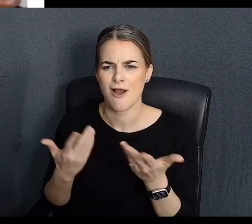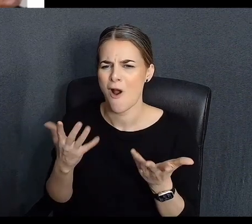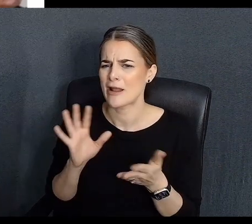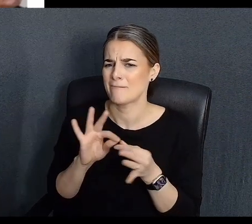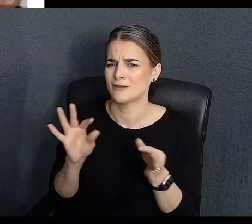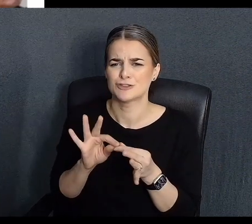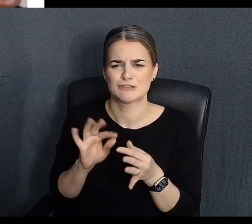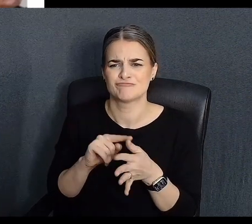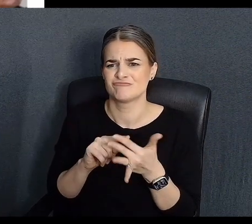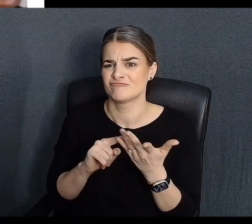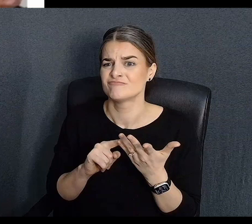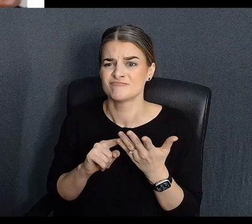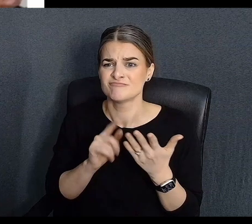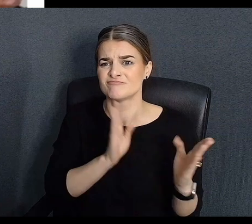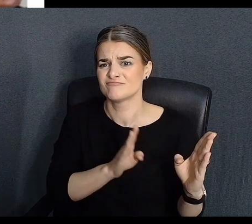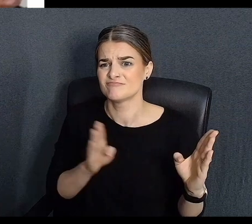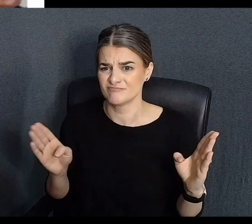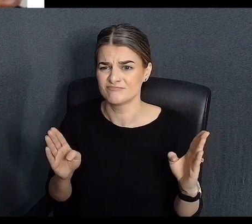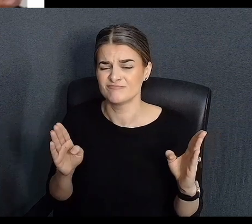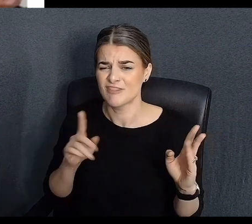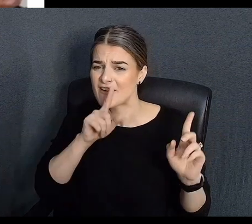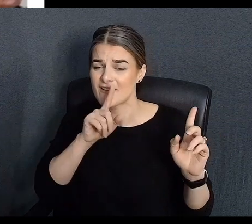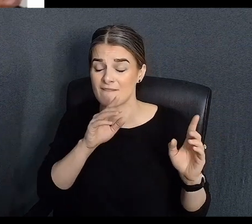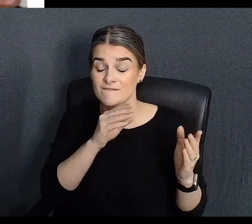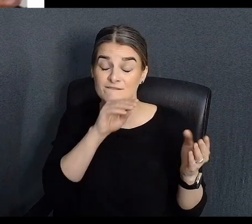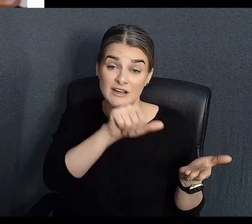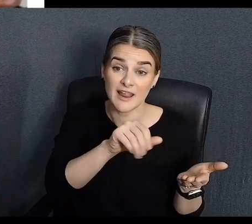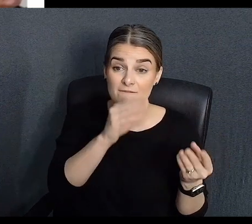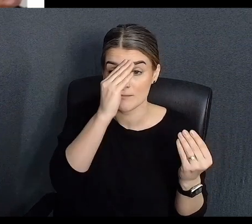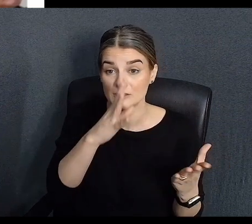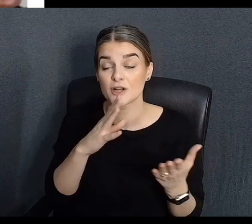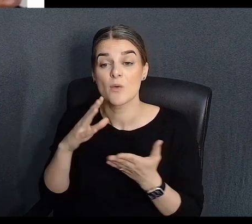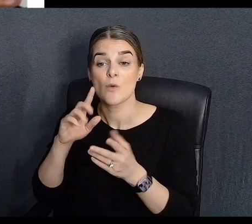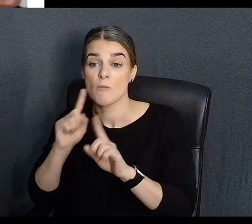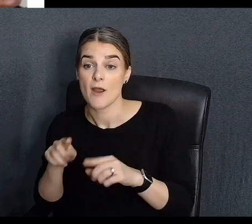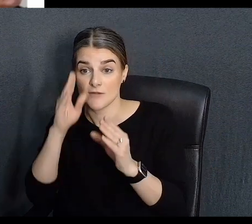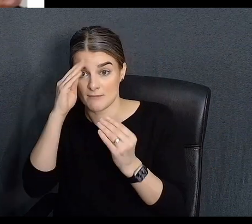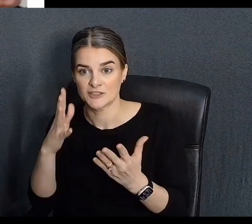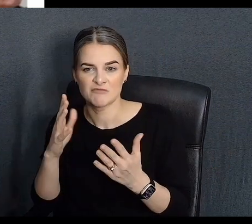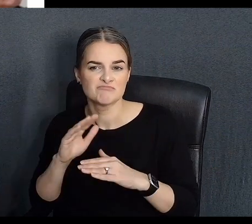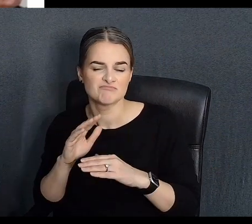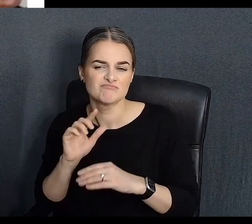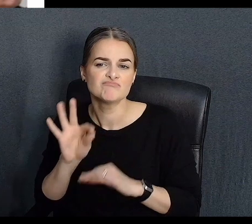information, or this report information a little bit. But when we're-- especially if you're the SLP working with